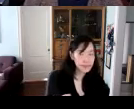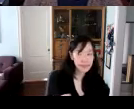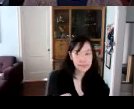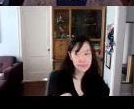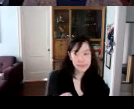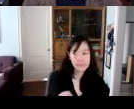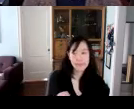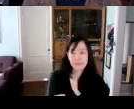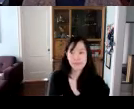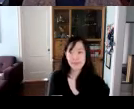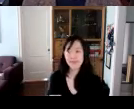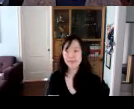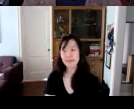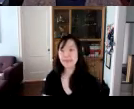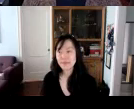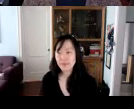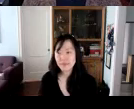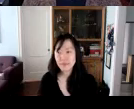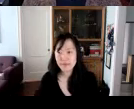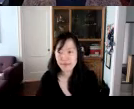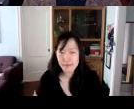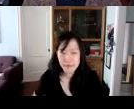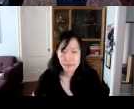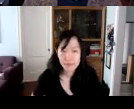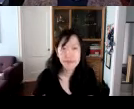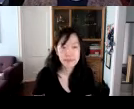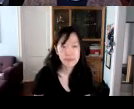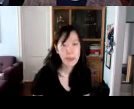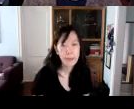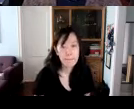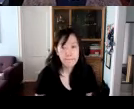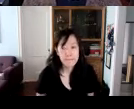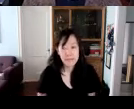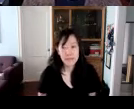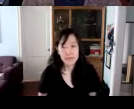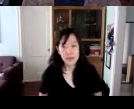far right says, “Edit” it means it has not been completed or submitted. Once it says, “view”,